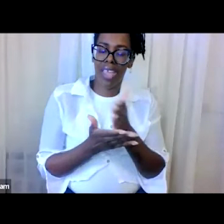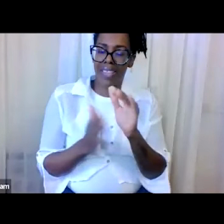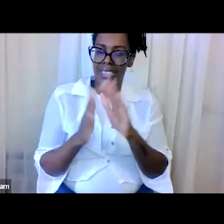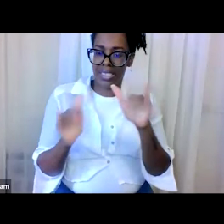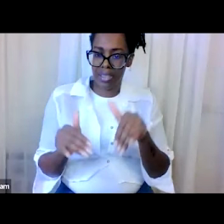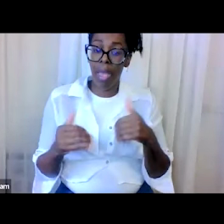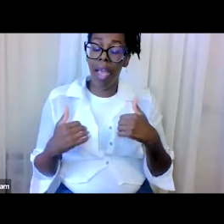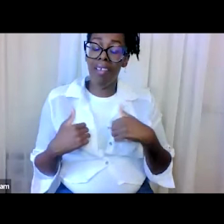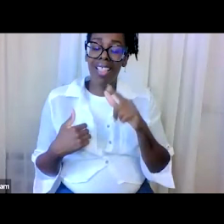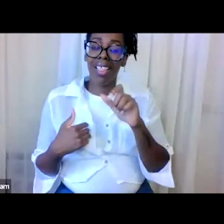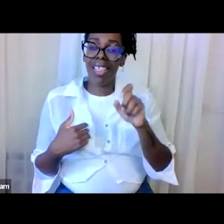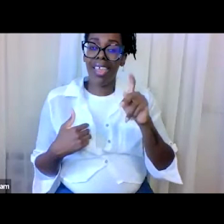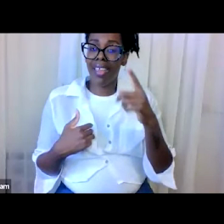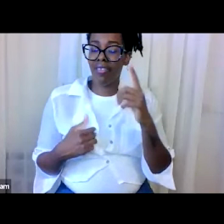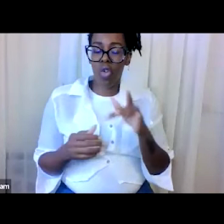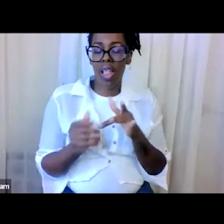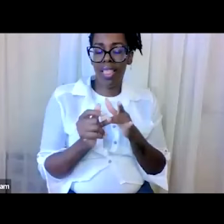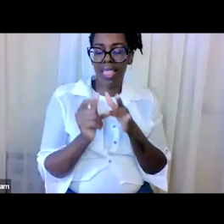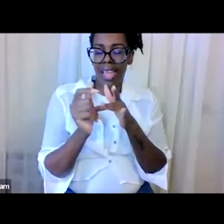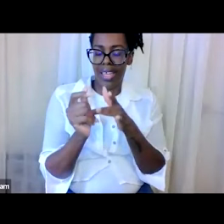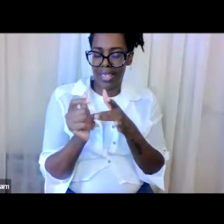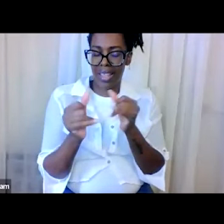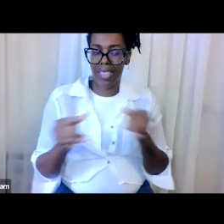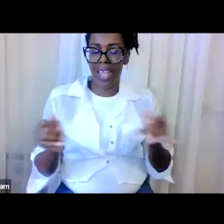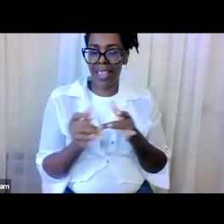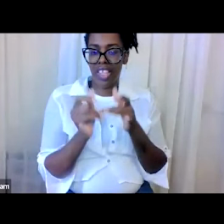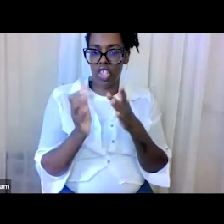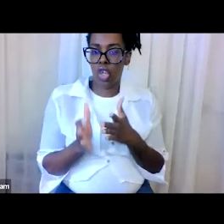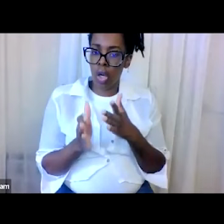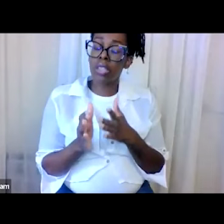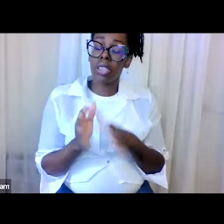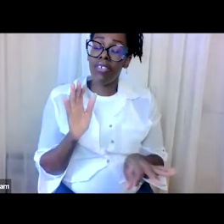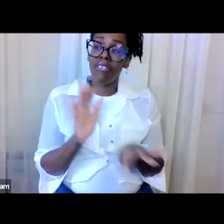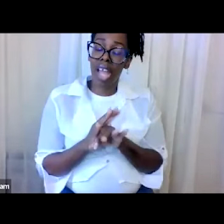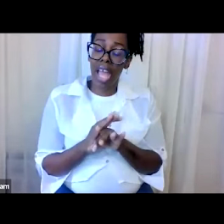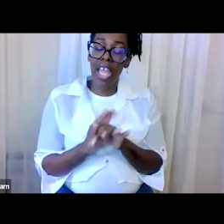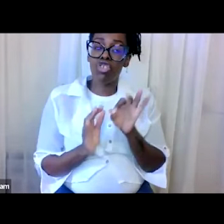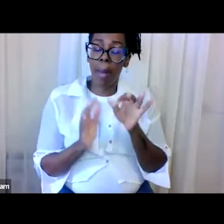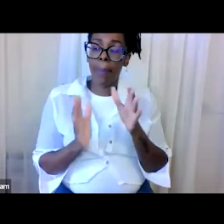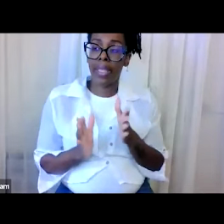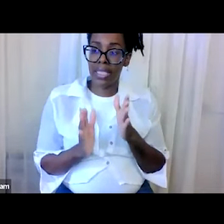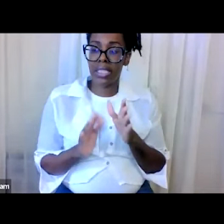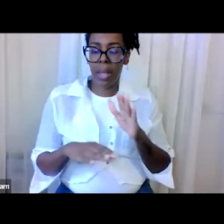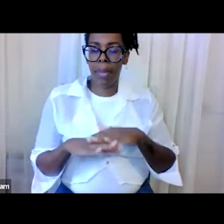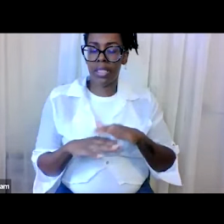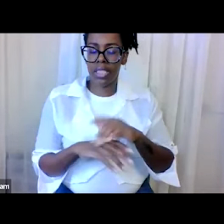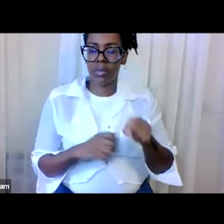that can help line leaders who use this resource locate chaplains who are based on specific installations.